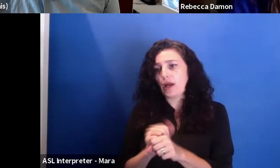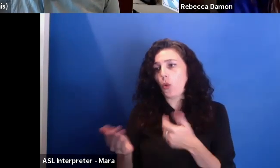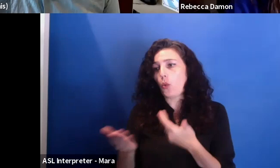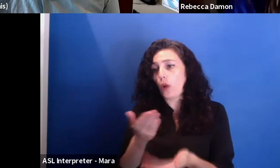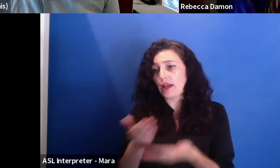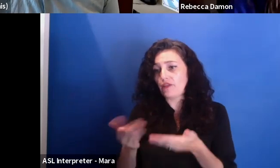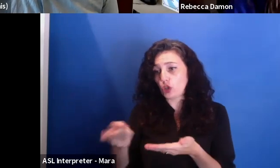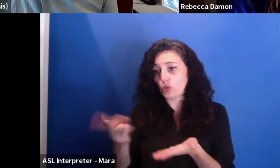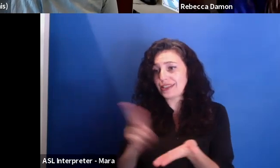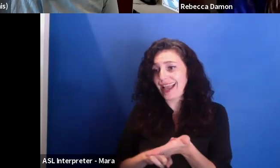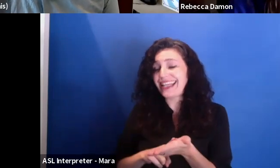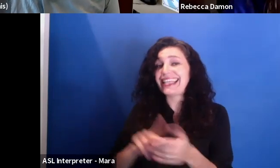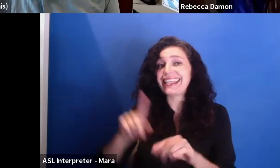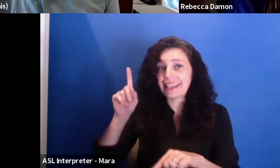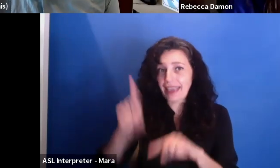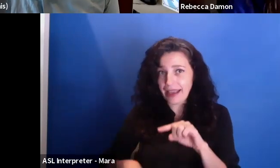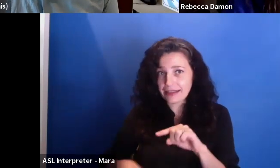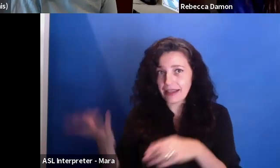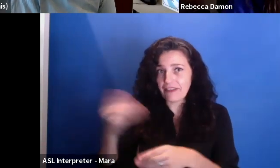And if it does, please alert us and we'll get it taken care of.